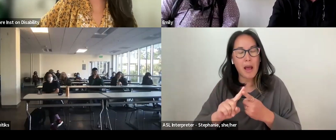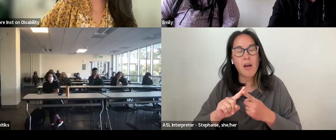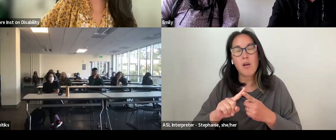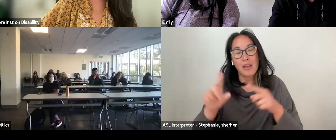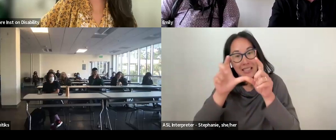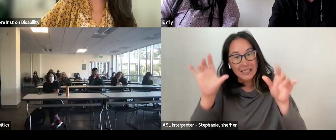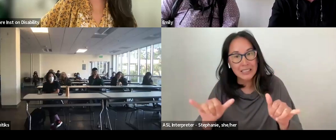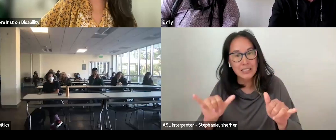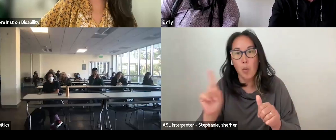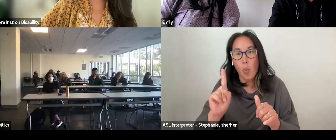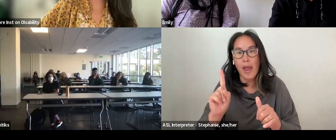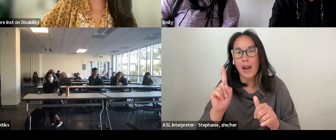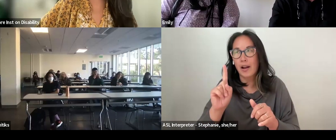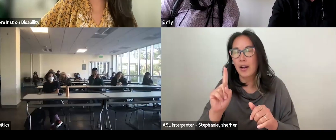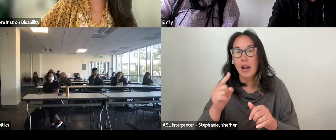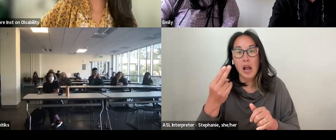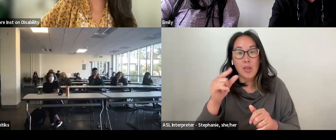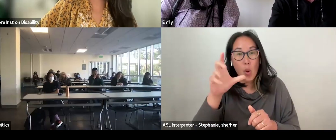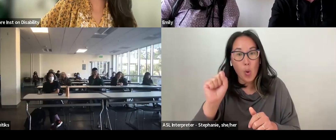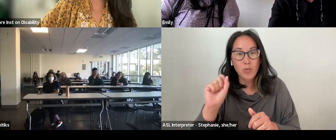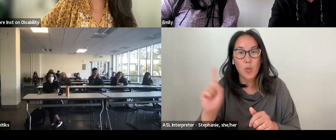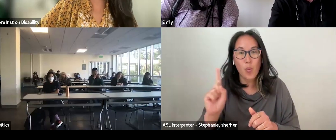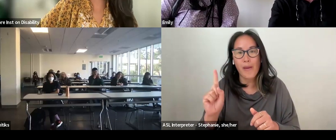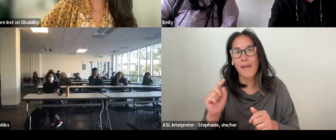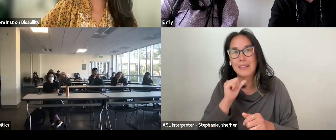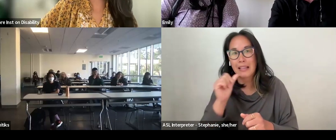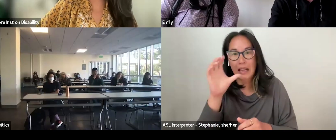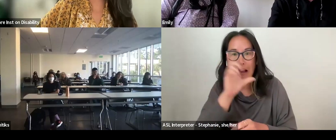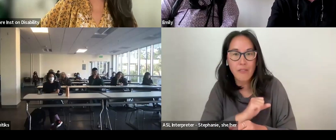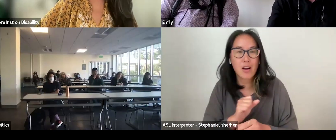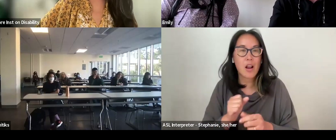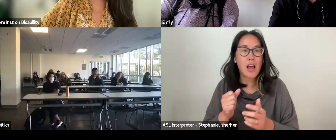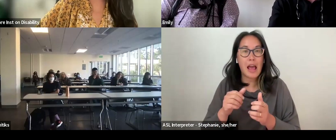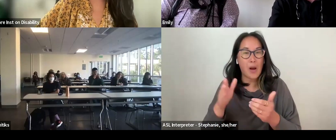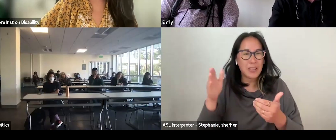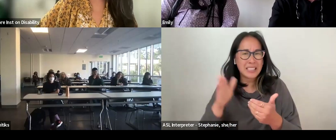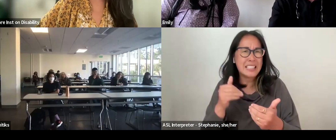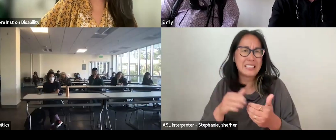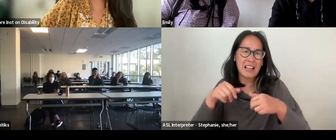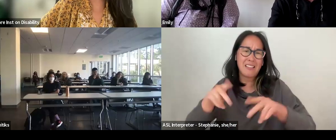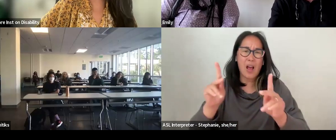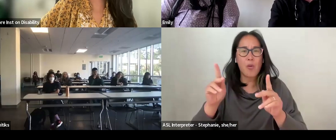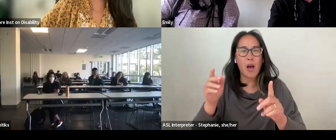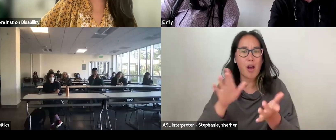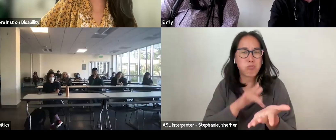About how easy it is to allow abuses to happen simply because you're afraid